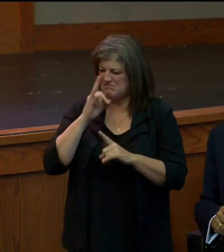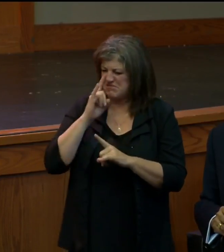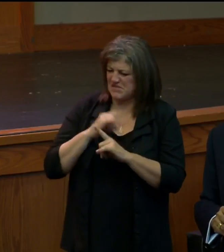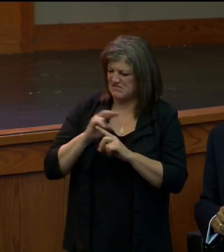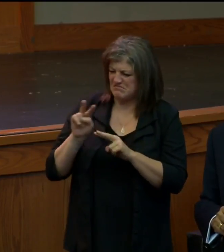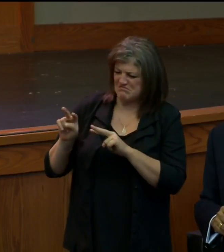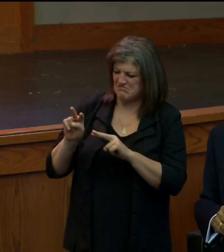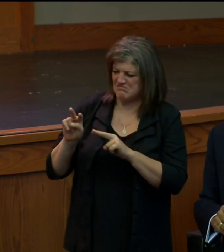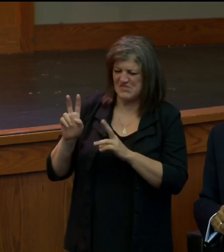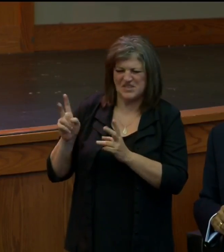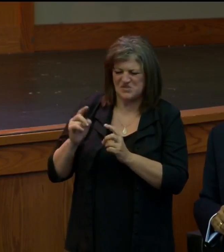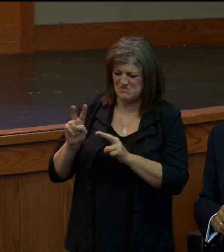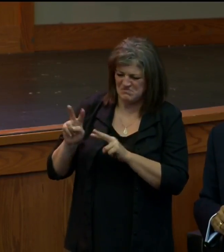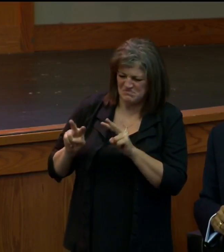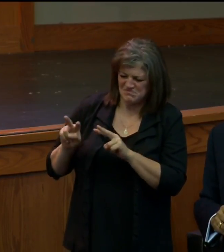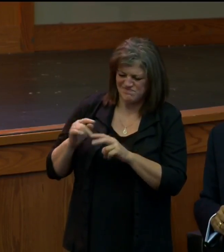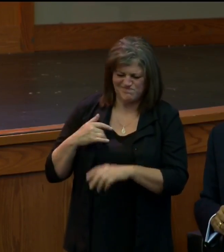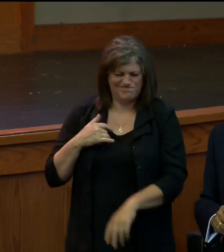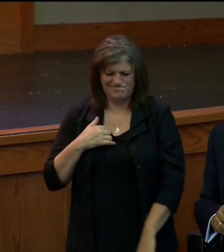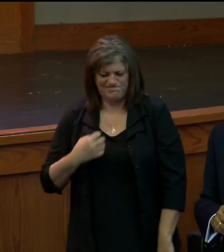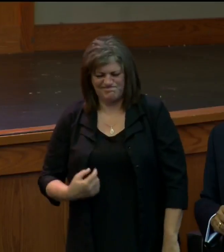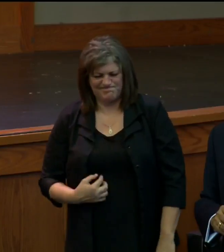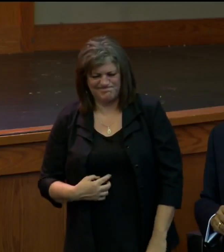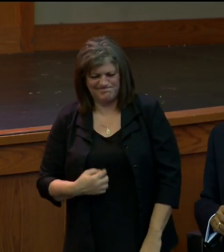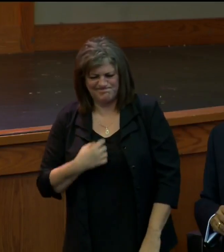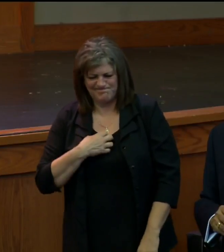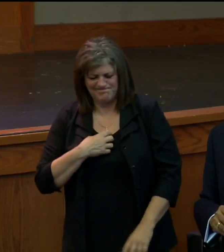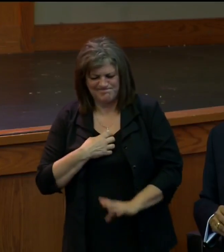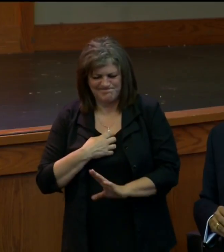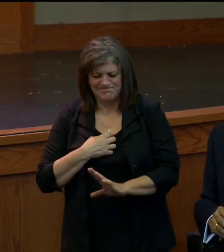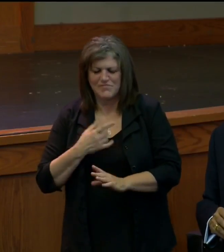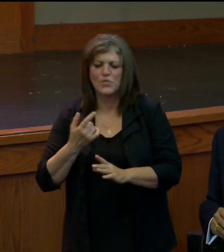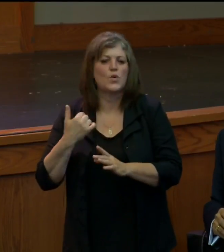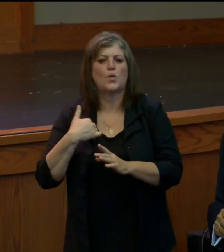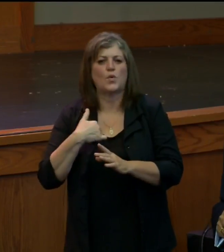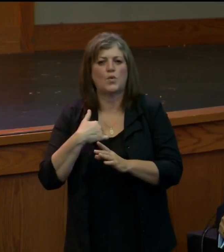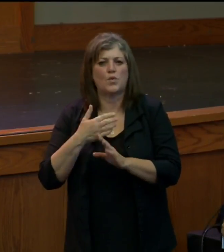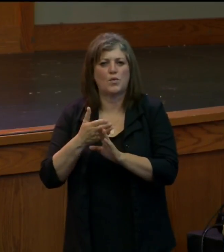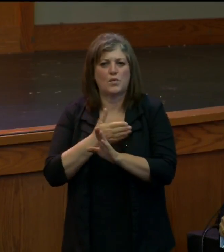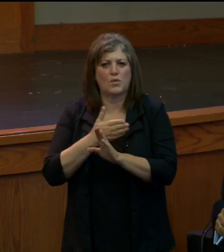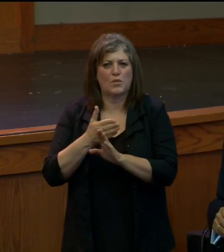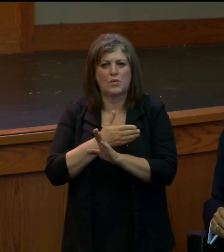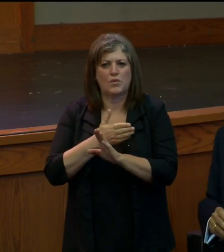ISSUE, THAT WE WERE -- AS THE PREVIOUS SPEAKER NOTED, WE HAD